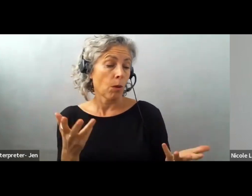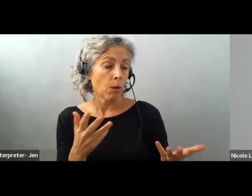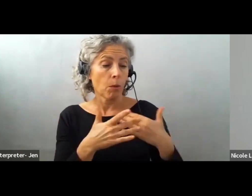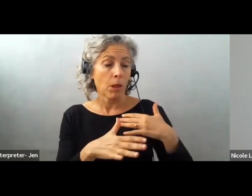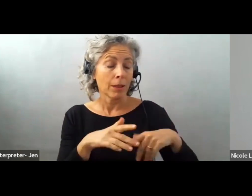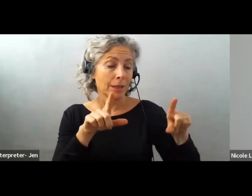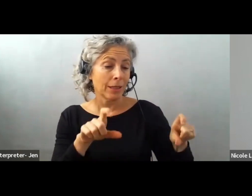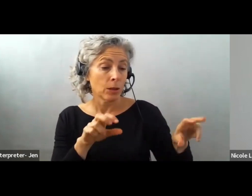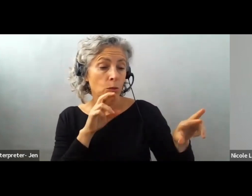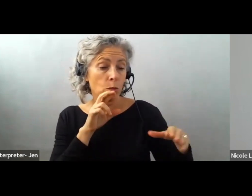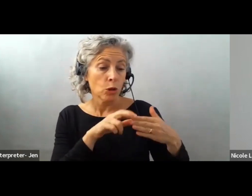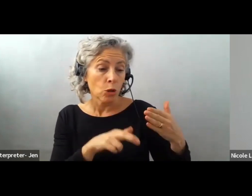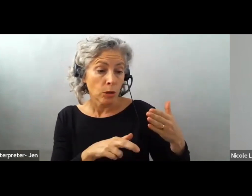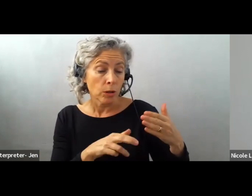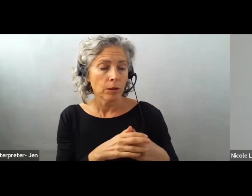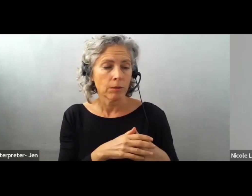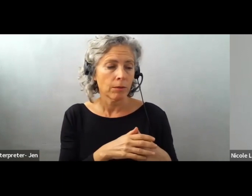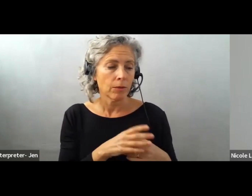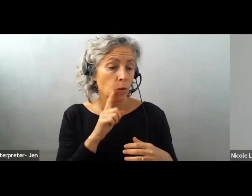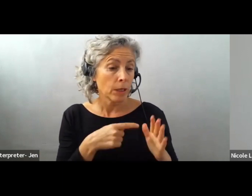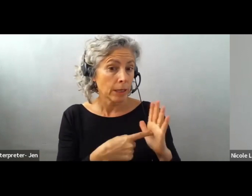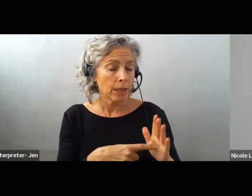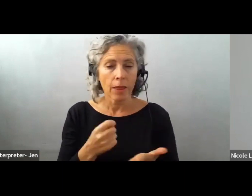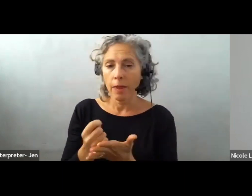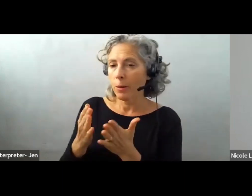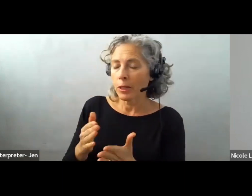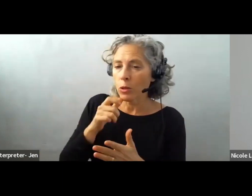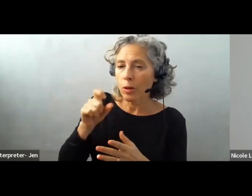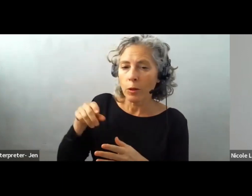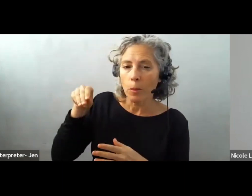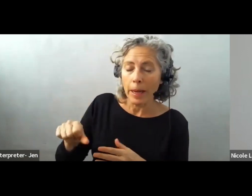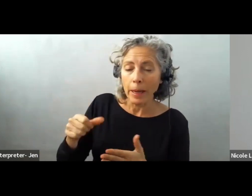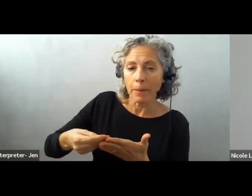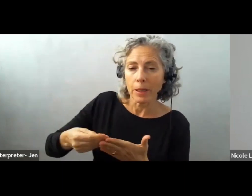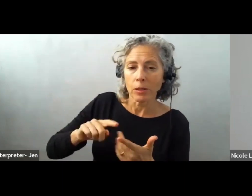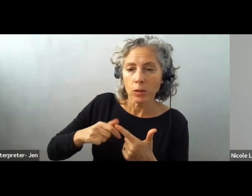results, for instance, and therapist without having to pay money to travel to an office,